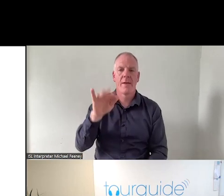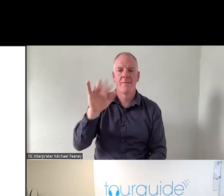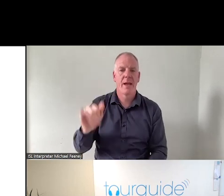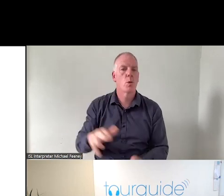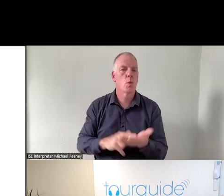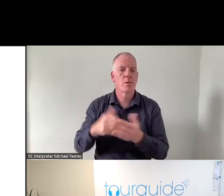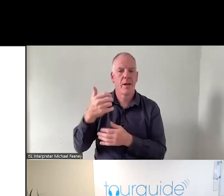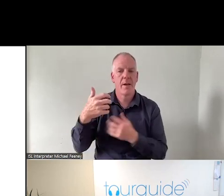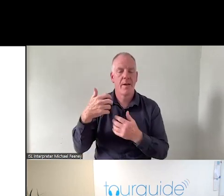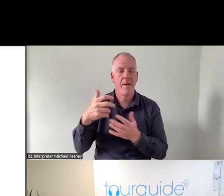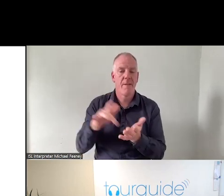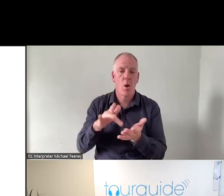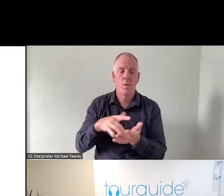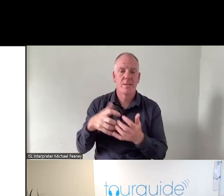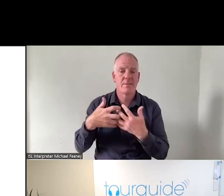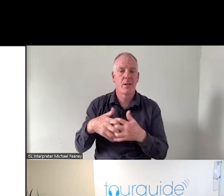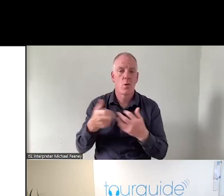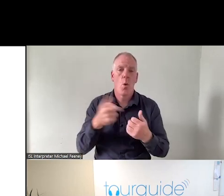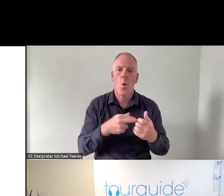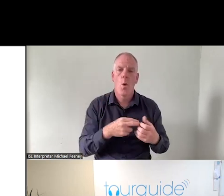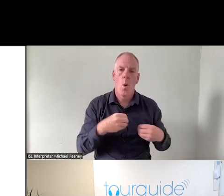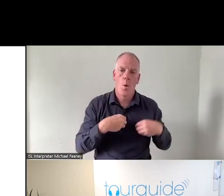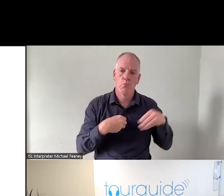or a dedicated audio receiver.